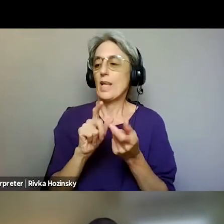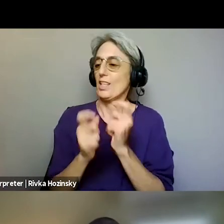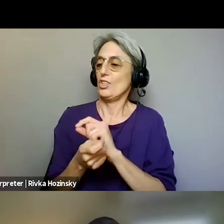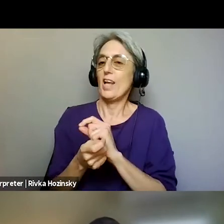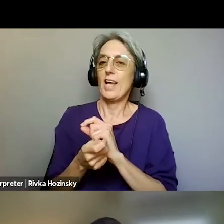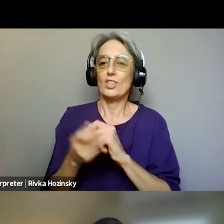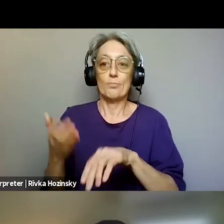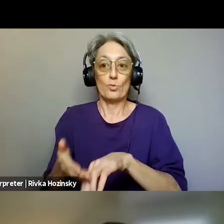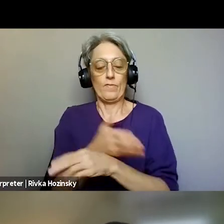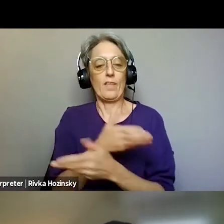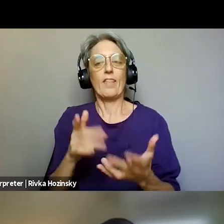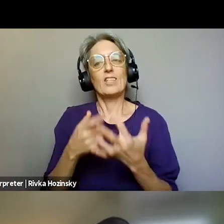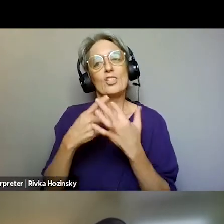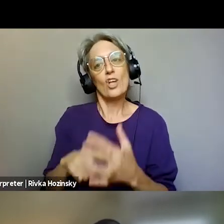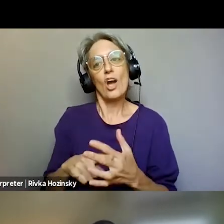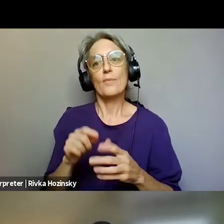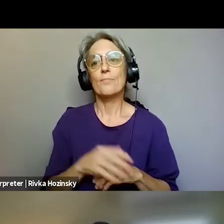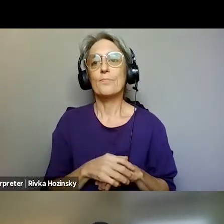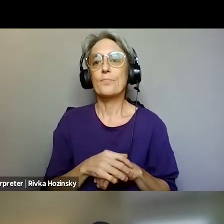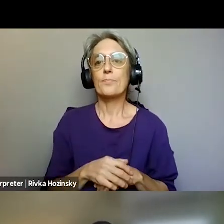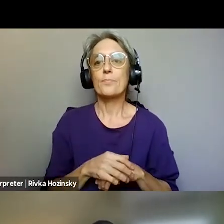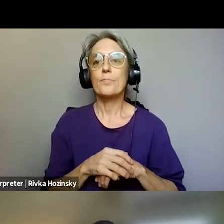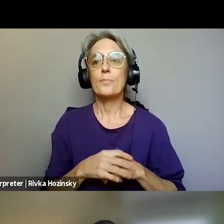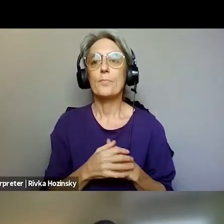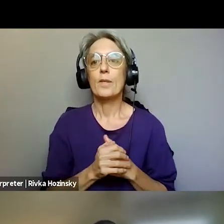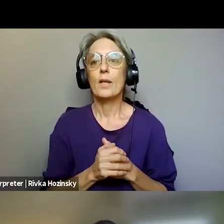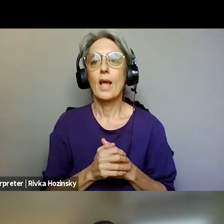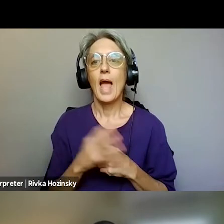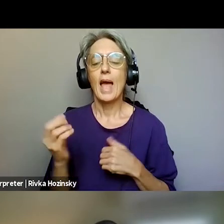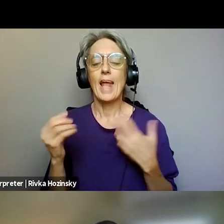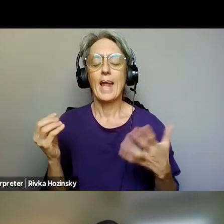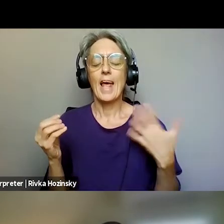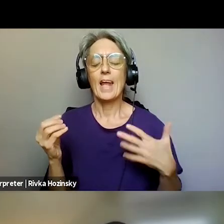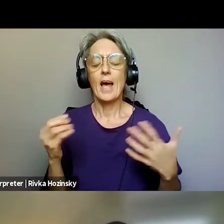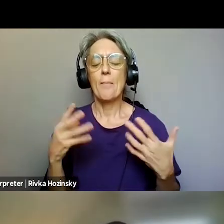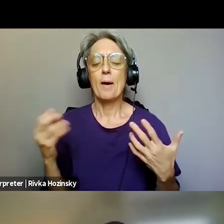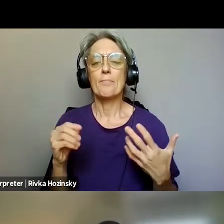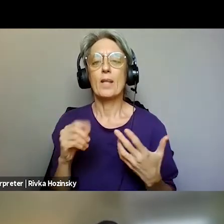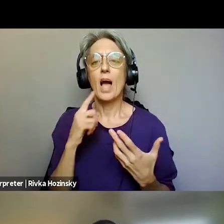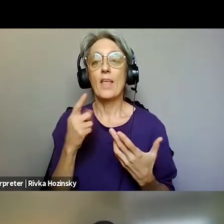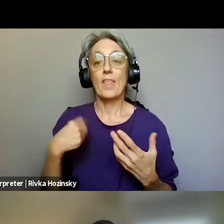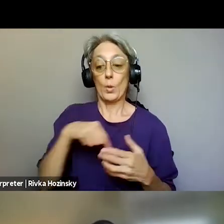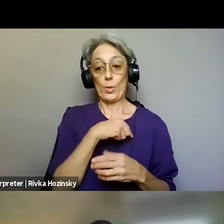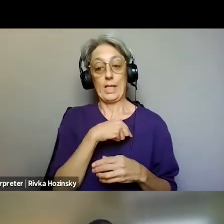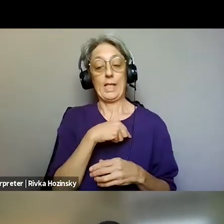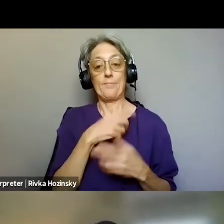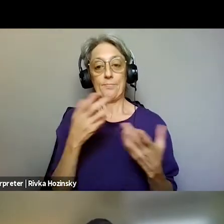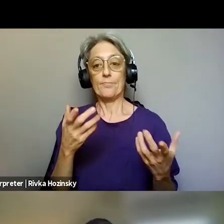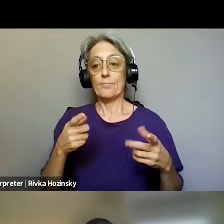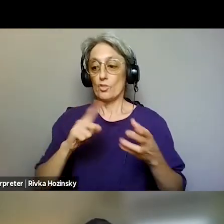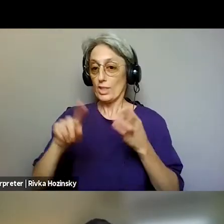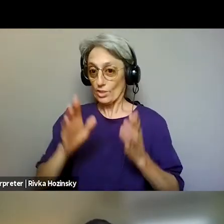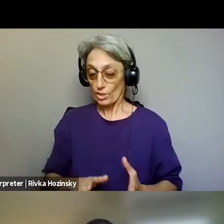towards it. And I think we as researchers we need to be, despite the sample size issues,